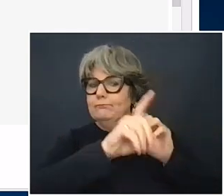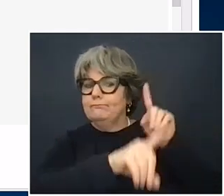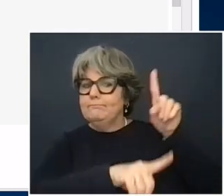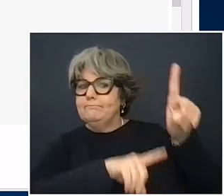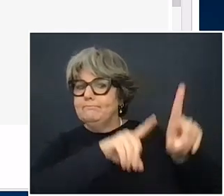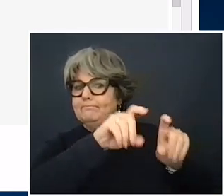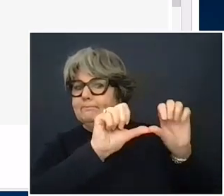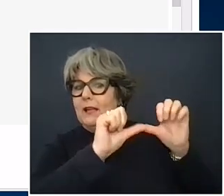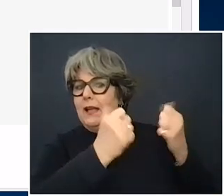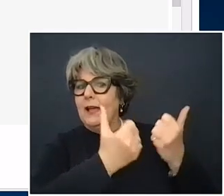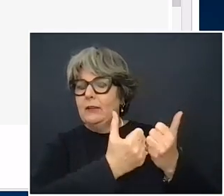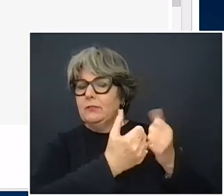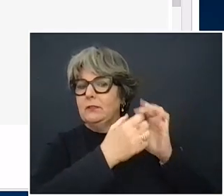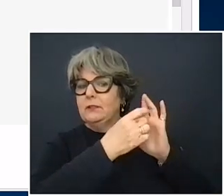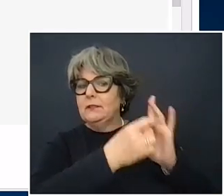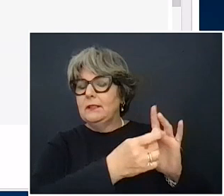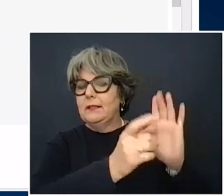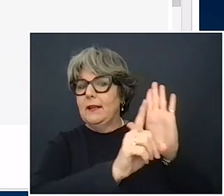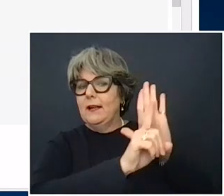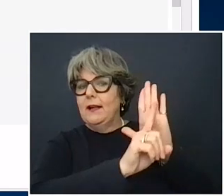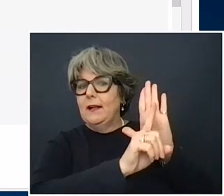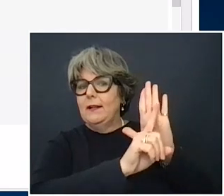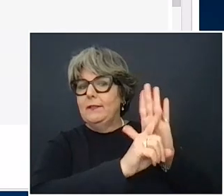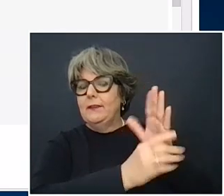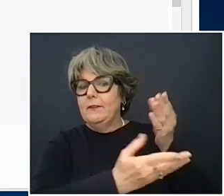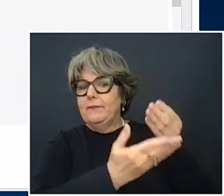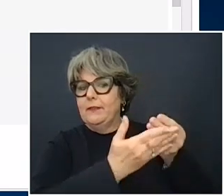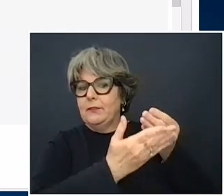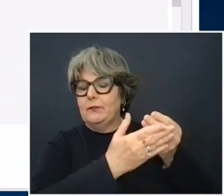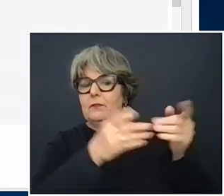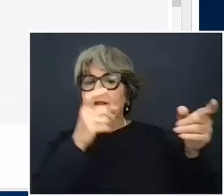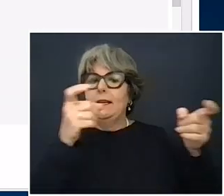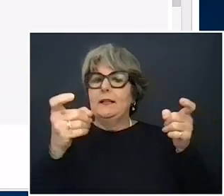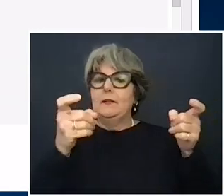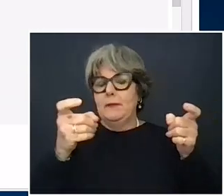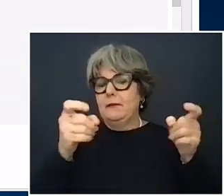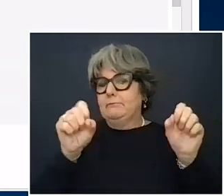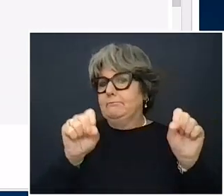their fiscal and administrative capacity to handle the expansion.